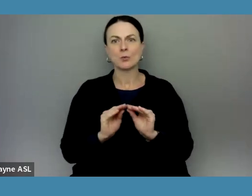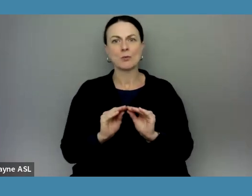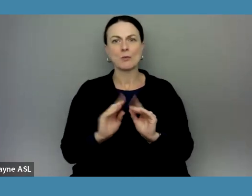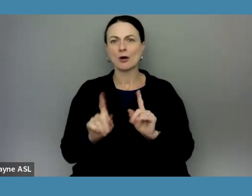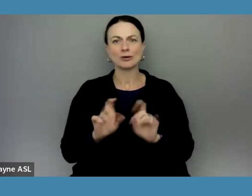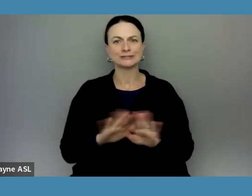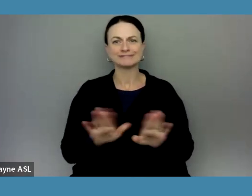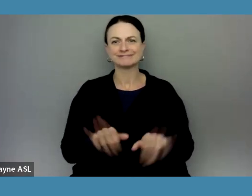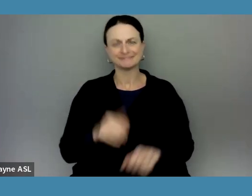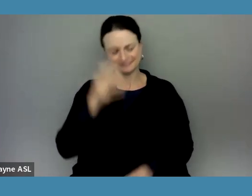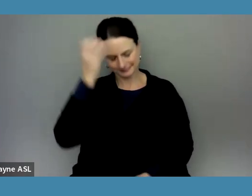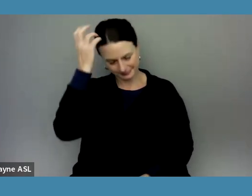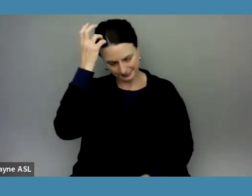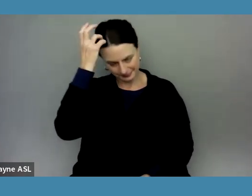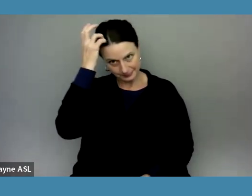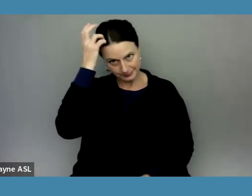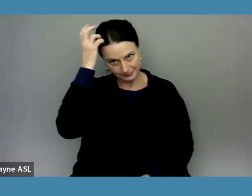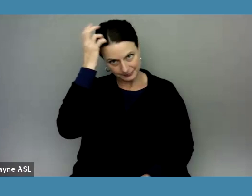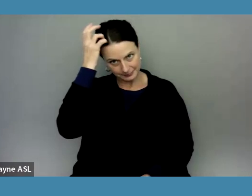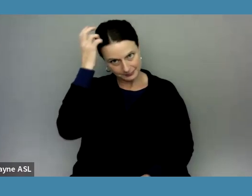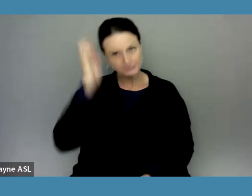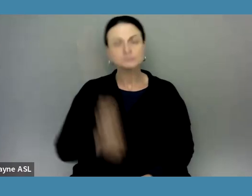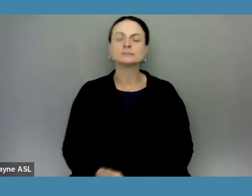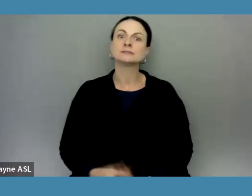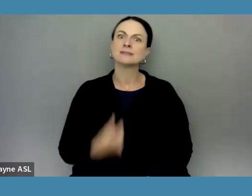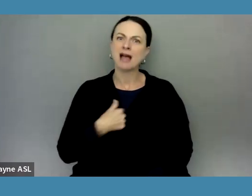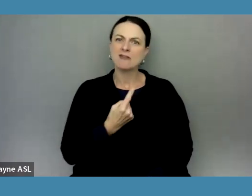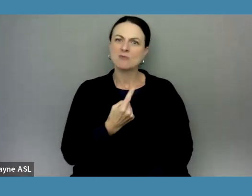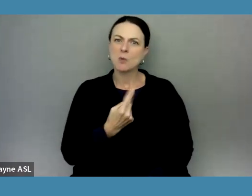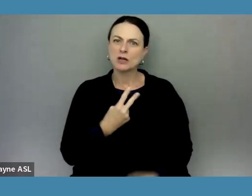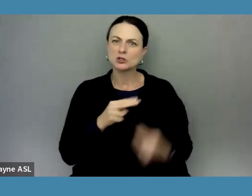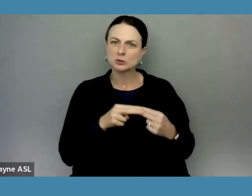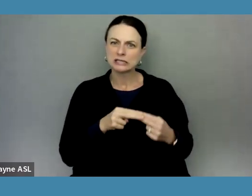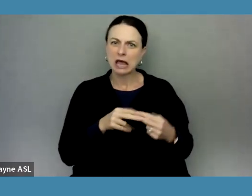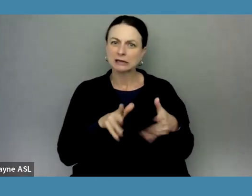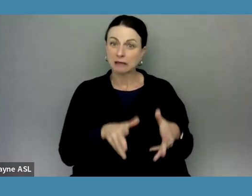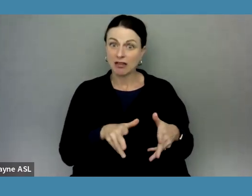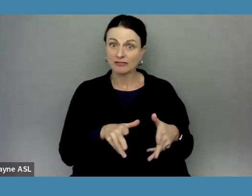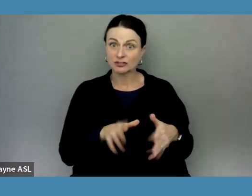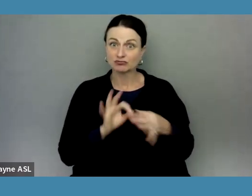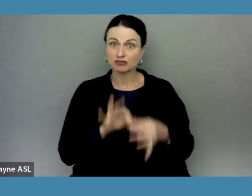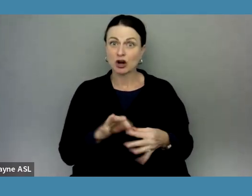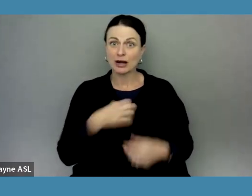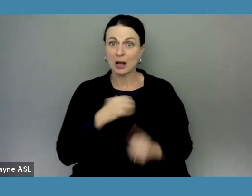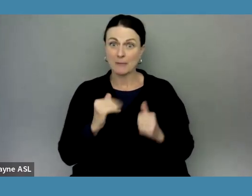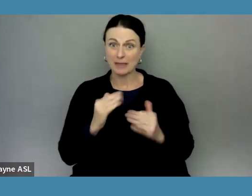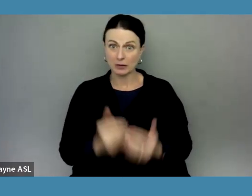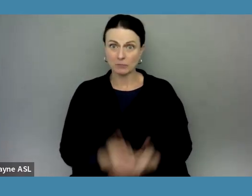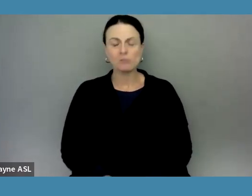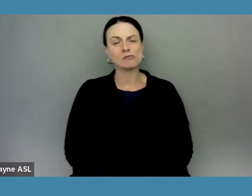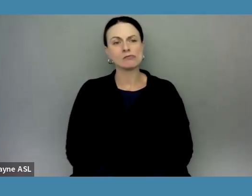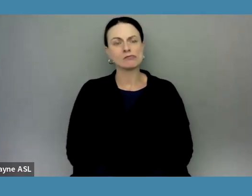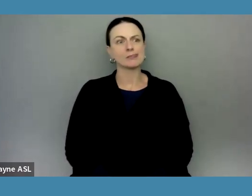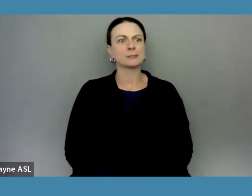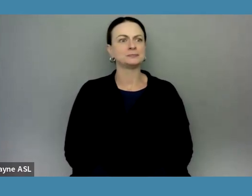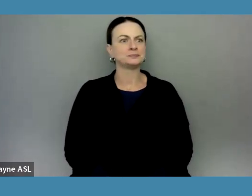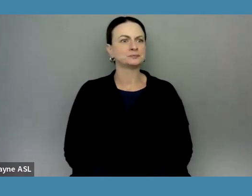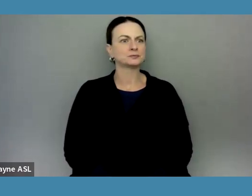Okay, so I just have a couple of slides left regarding the appeal process.